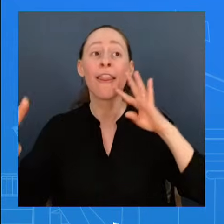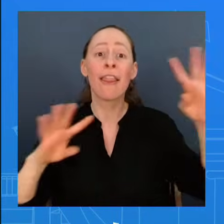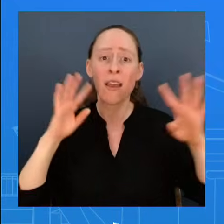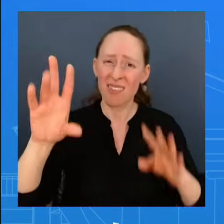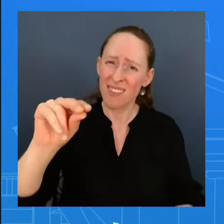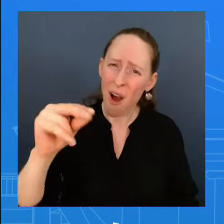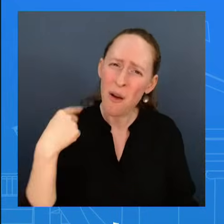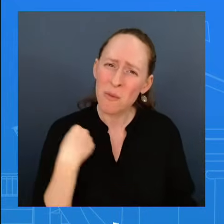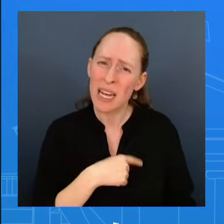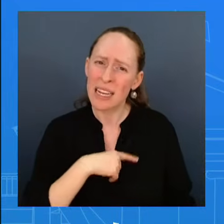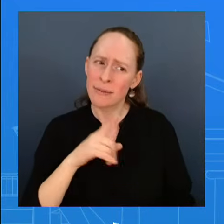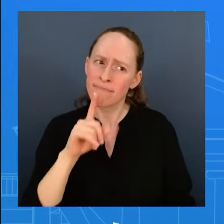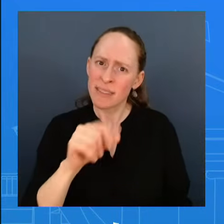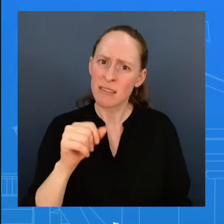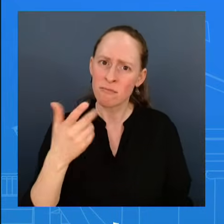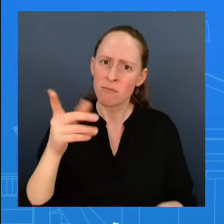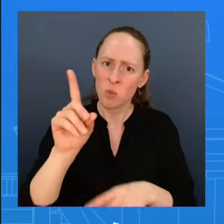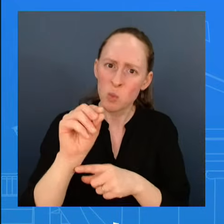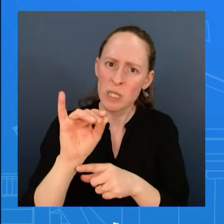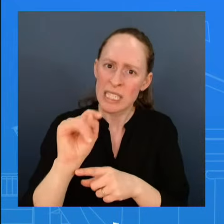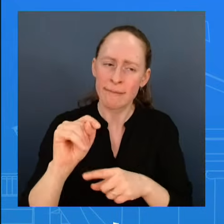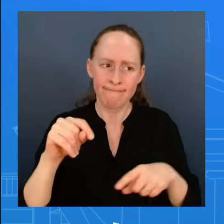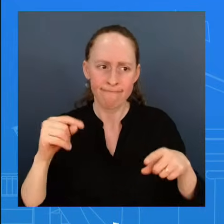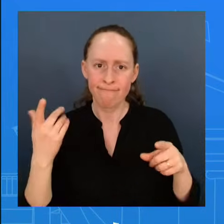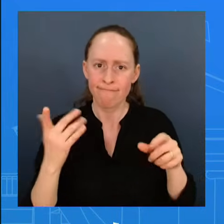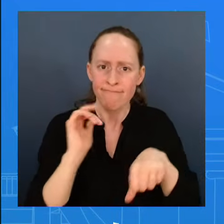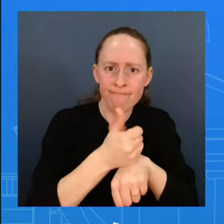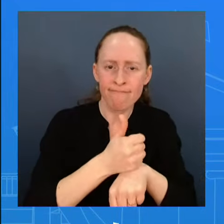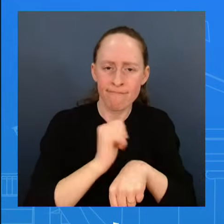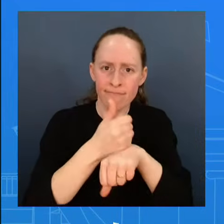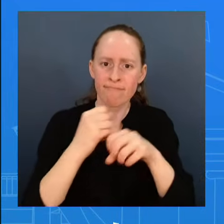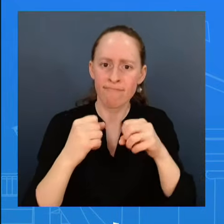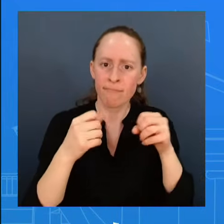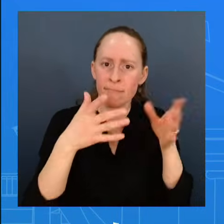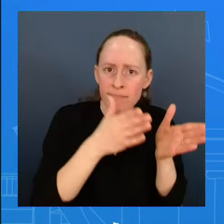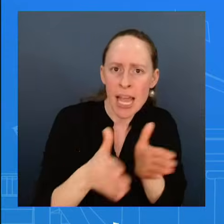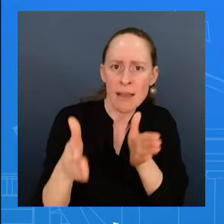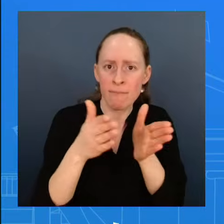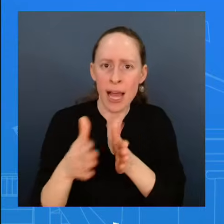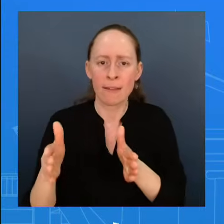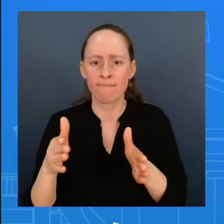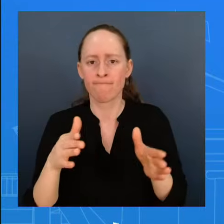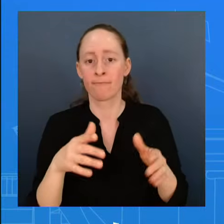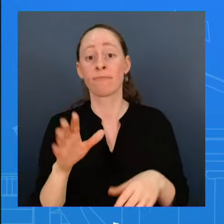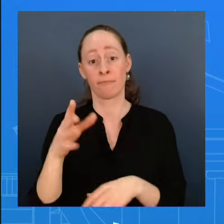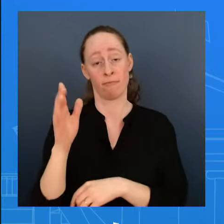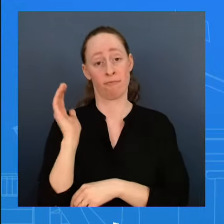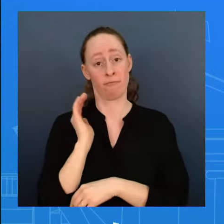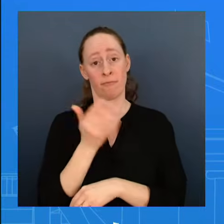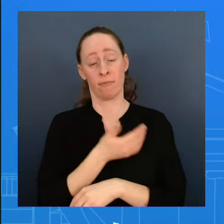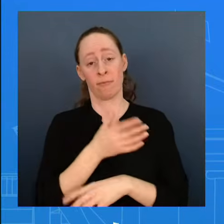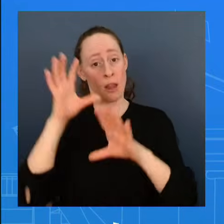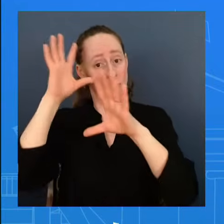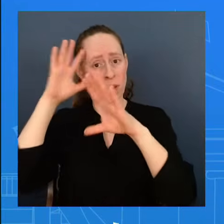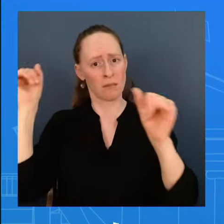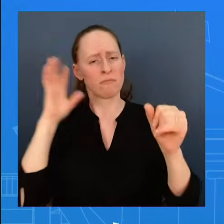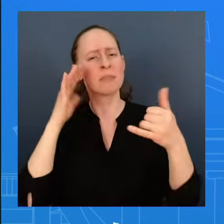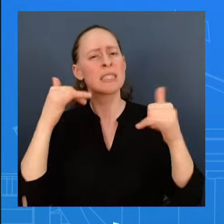the President is going to continue to monitor this. Obviously, he's going to continue to get regularly updated on this.